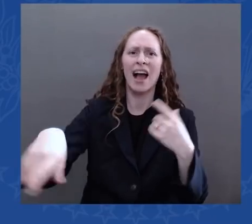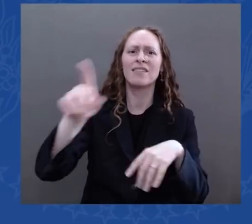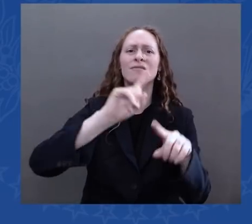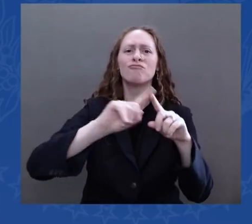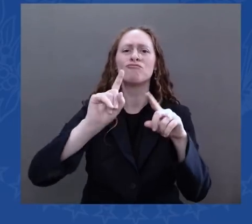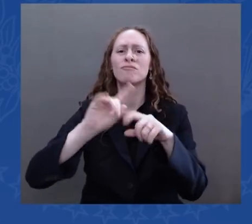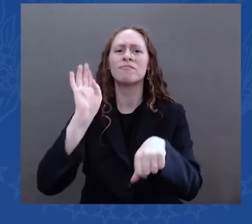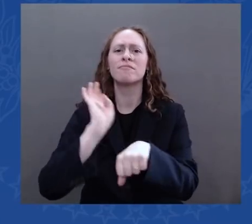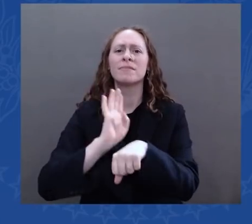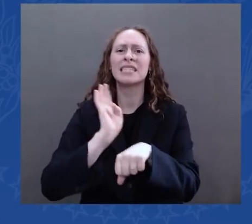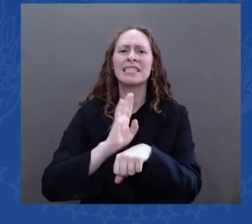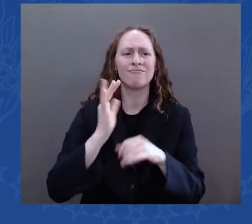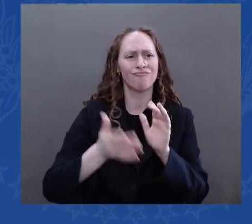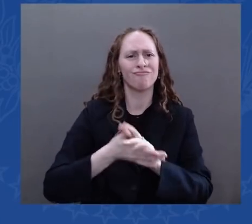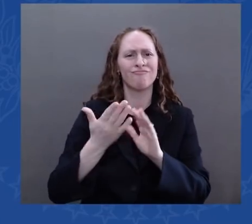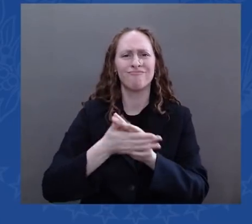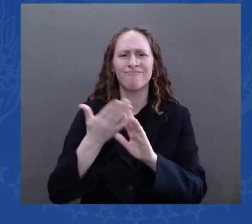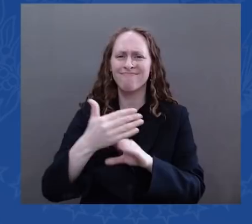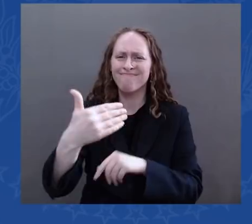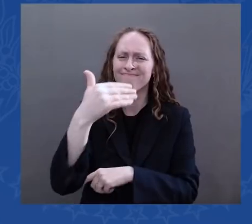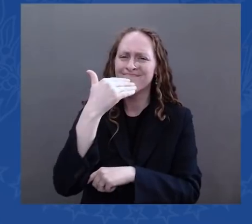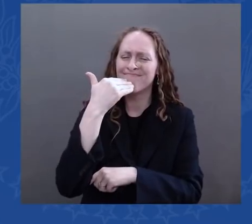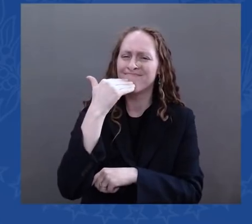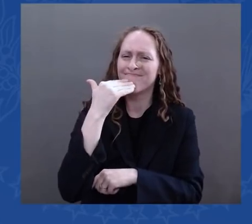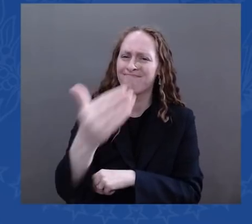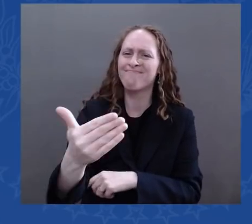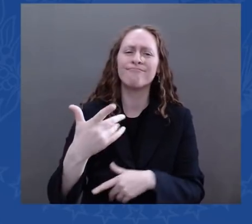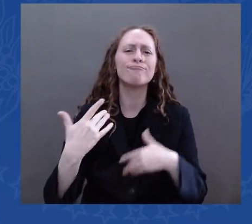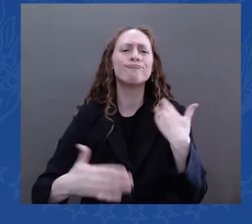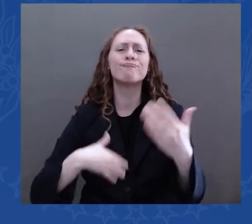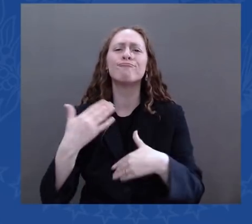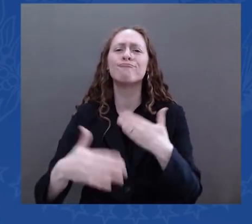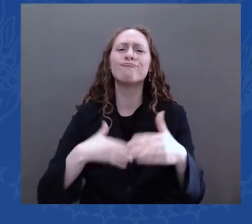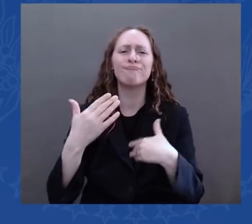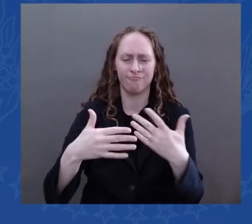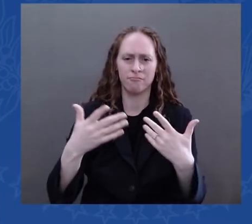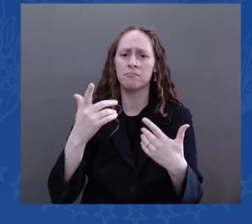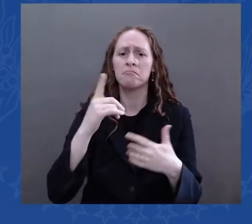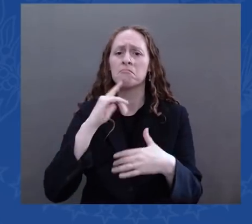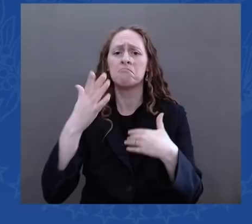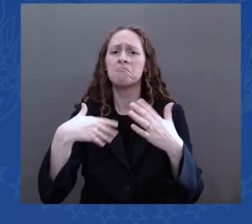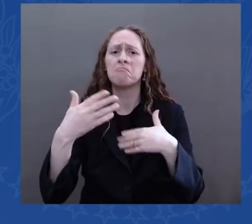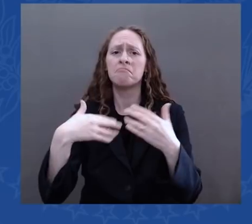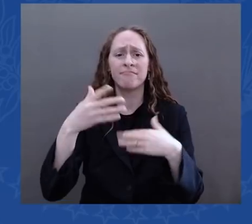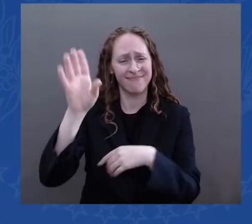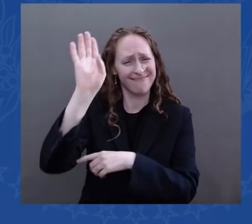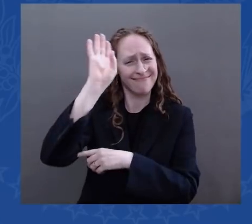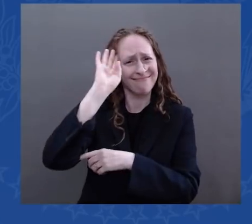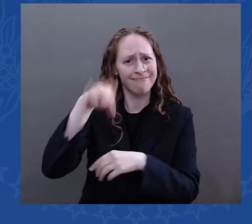even the Delta and Omicron variants of COVID-19 and the cost of Putin's aggression in Ukraine